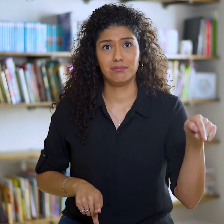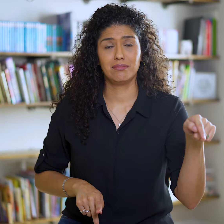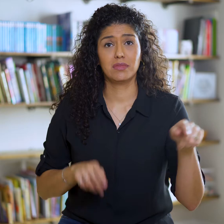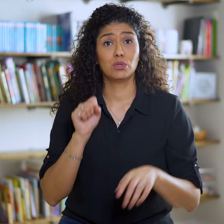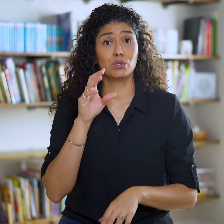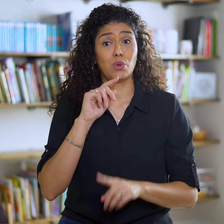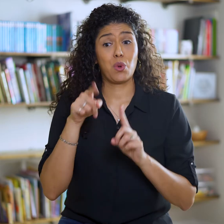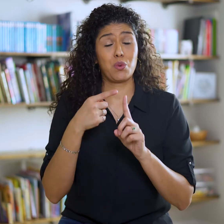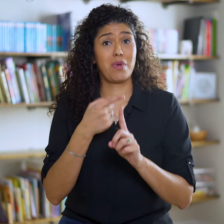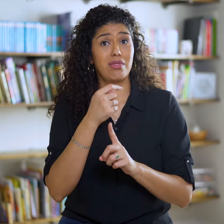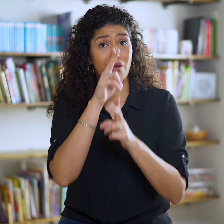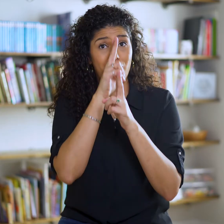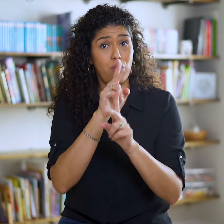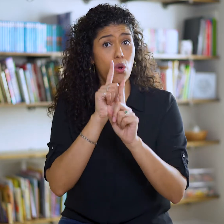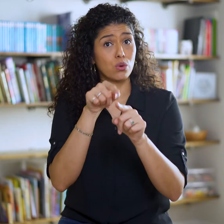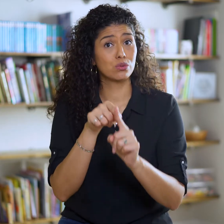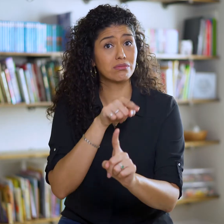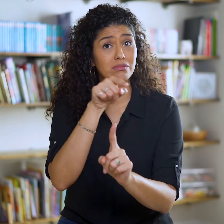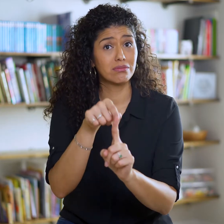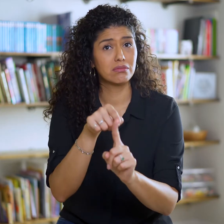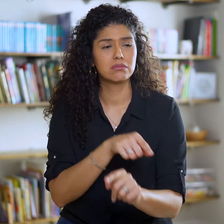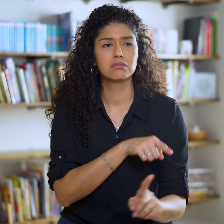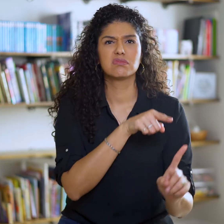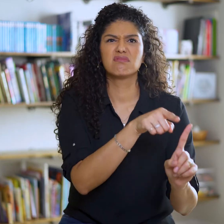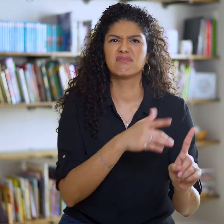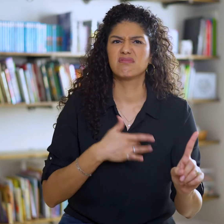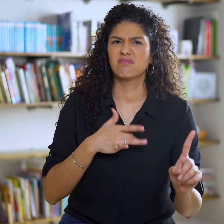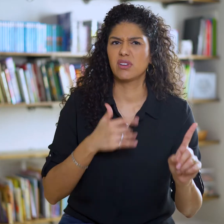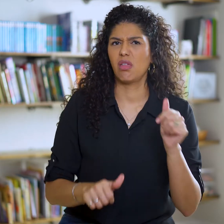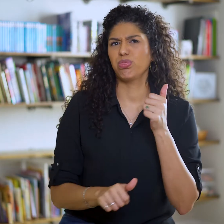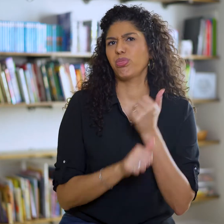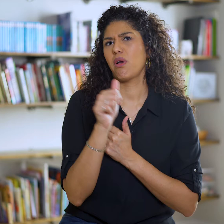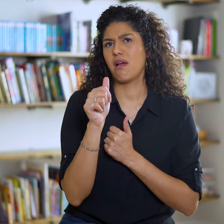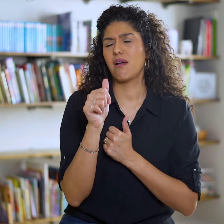so when it goes to David, Saul feels threatened.